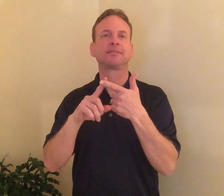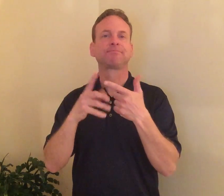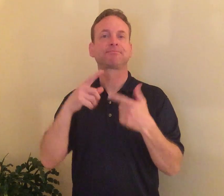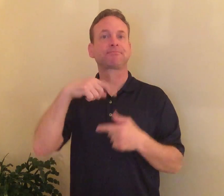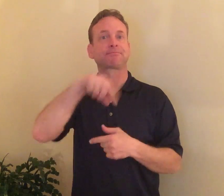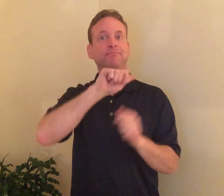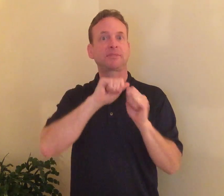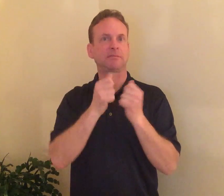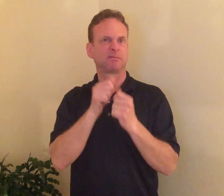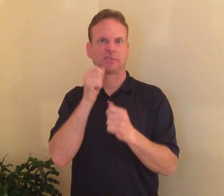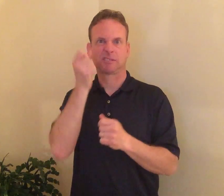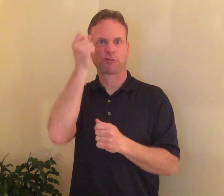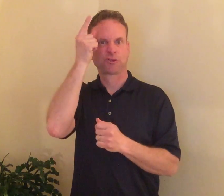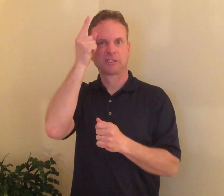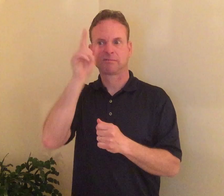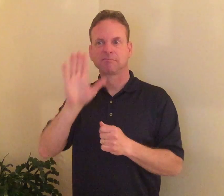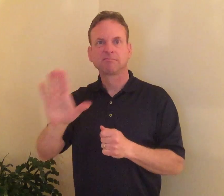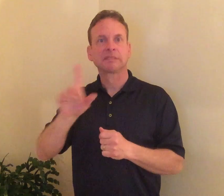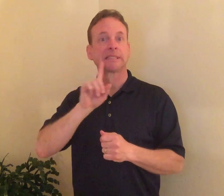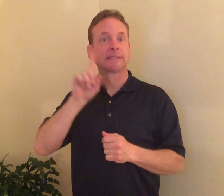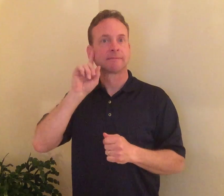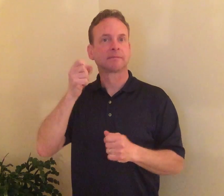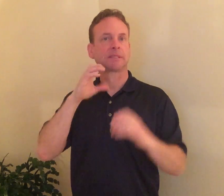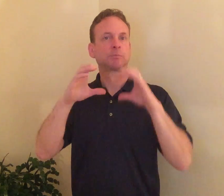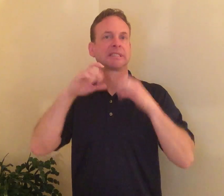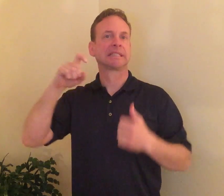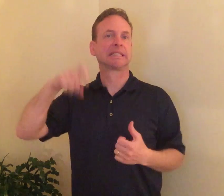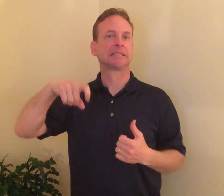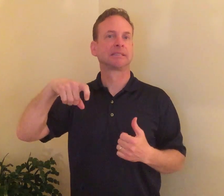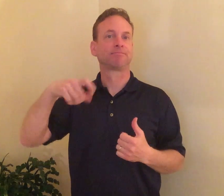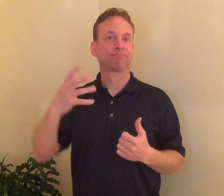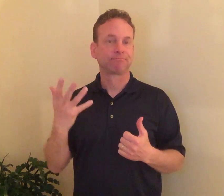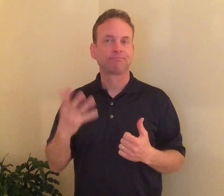The second theme was that agencies did not understand the deaf clients' communication needs.